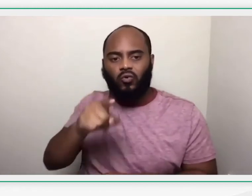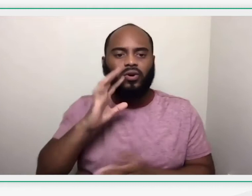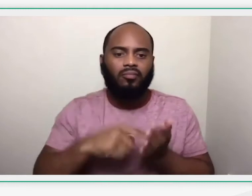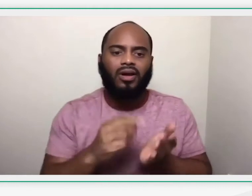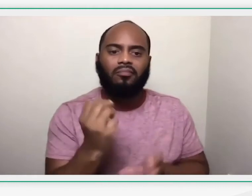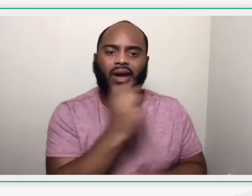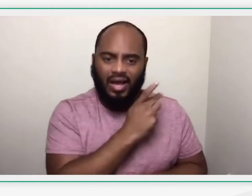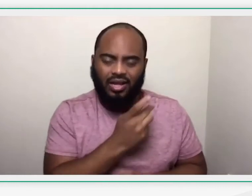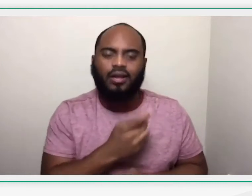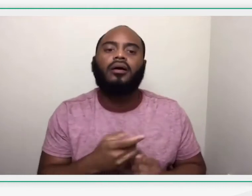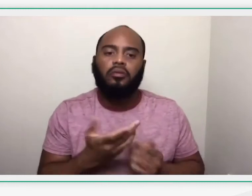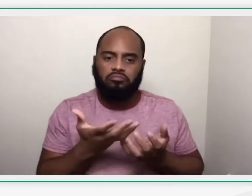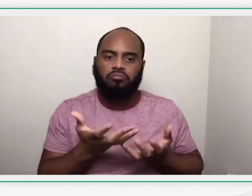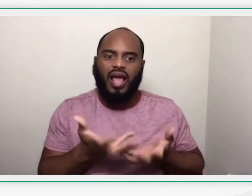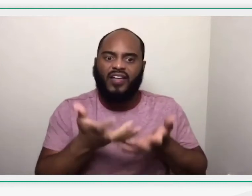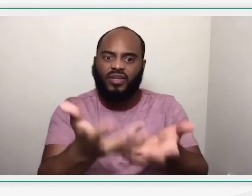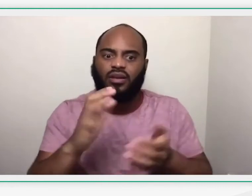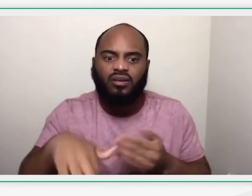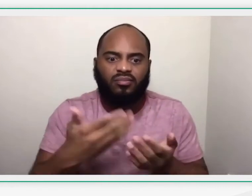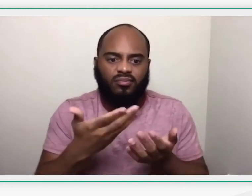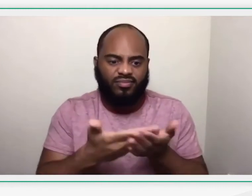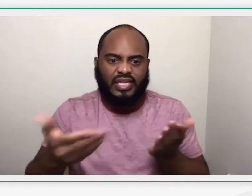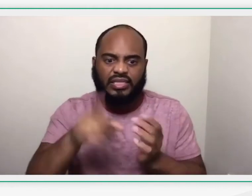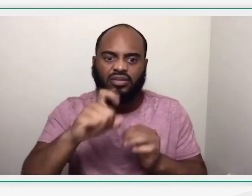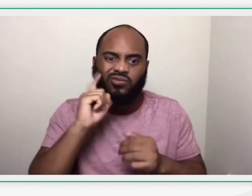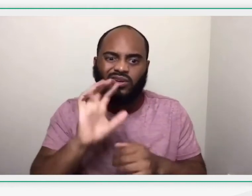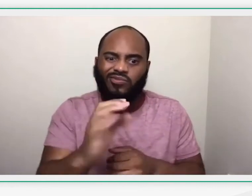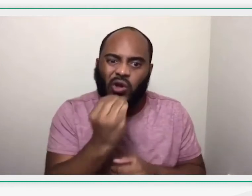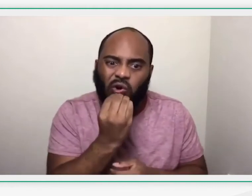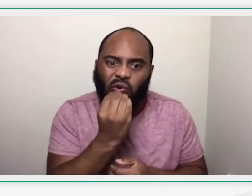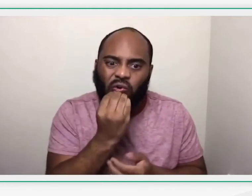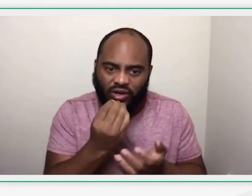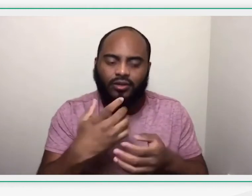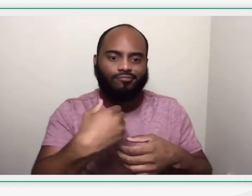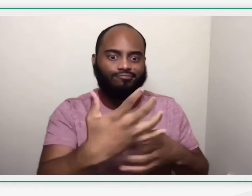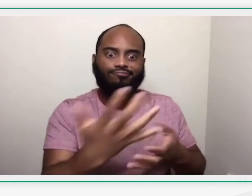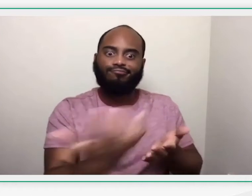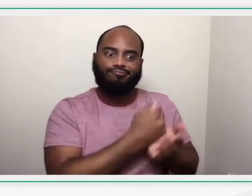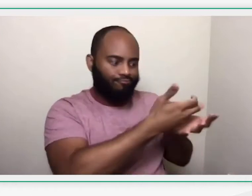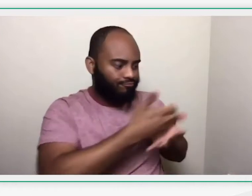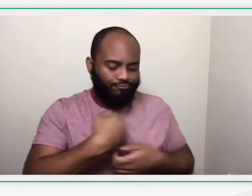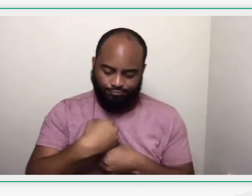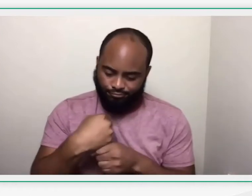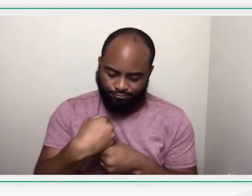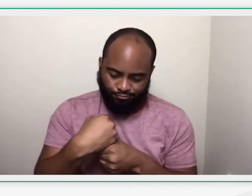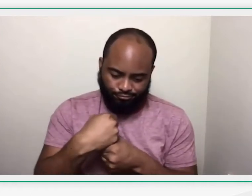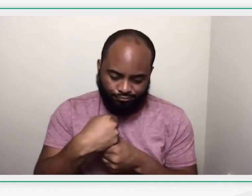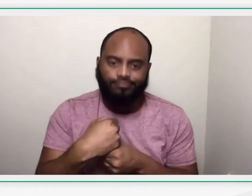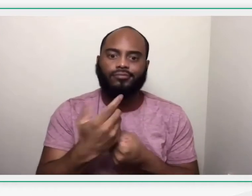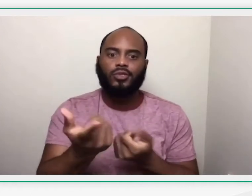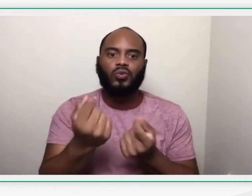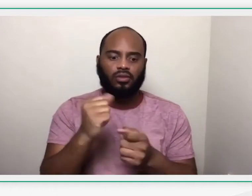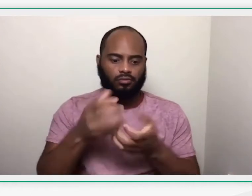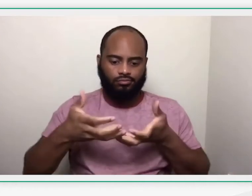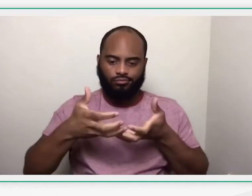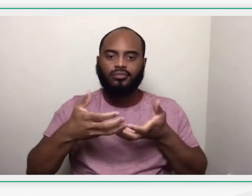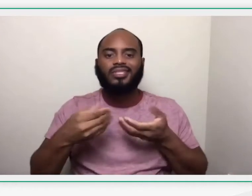Then, the creditors, the company, or the entity who is providing you the goods or the finances, they can provide those goods, knowing that you'll pay them back.